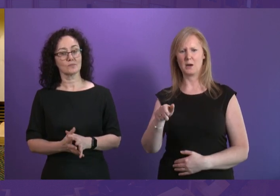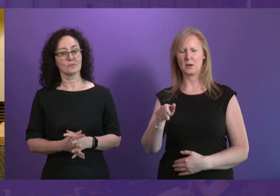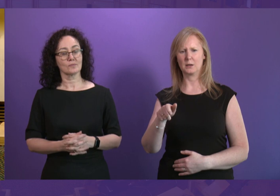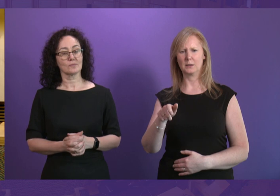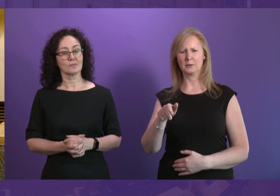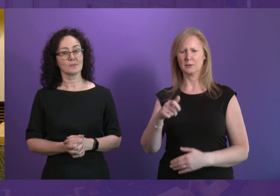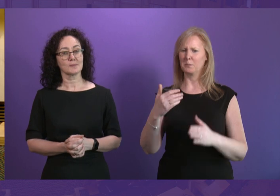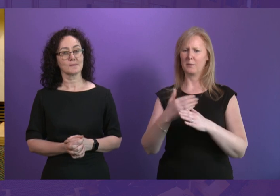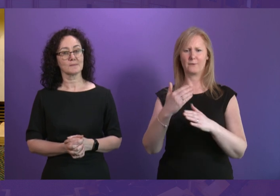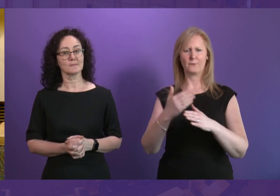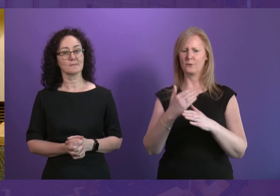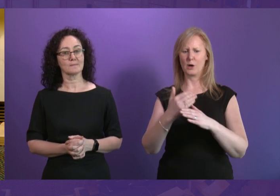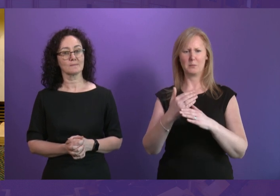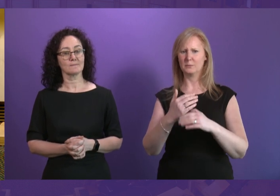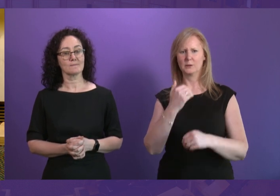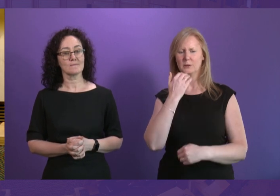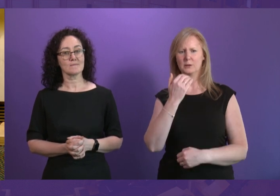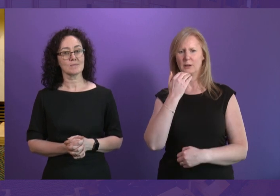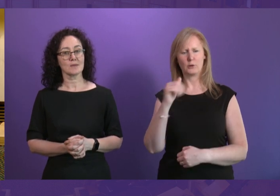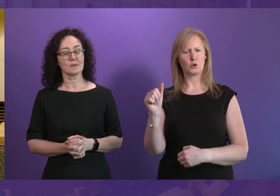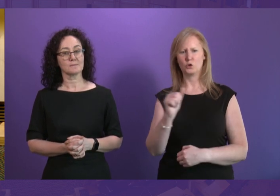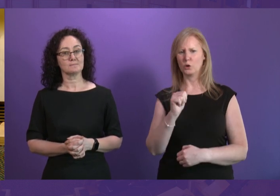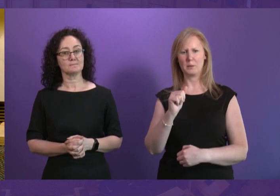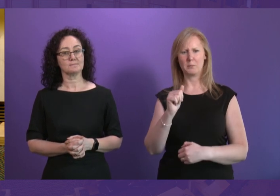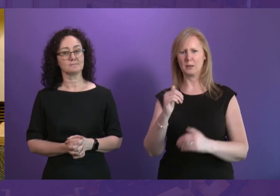at which financial penalties should have been imposed by the Government. Abellio is still